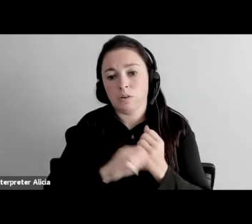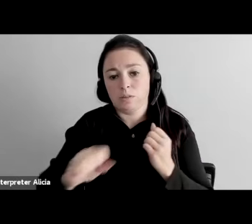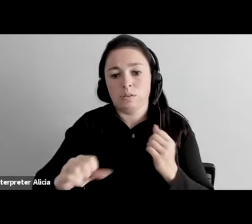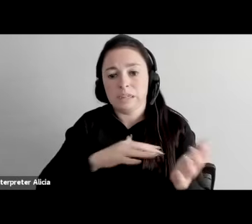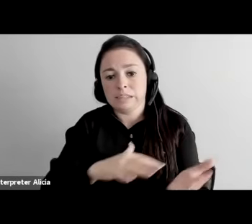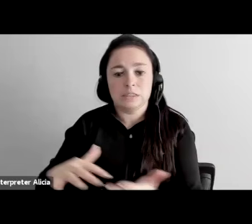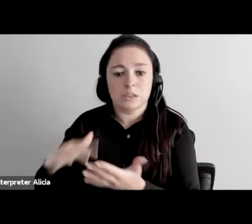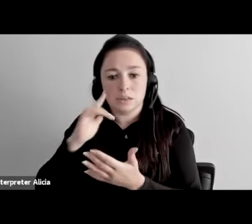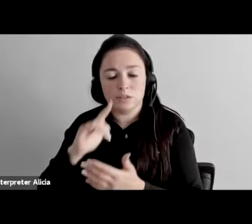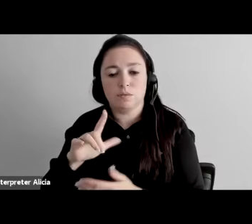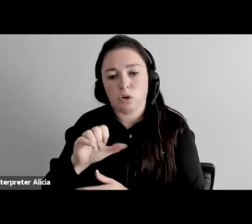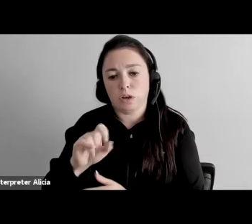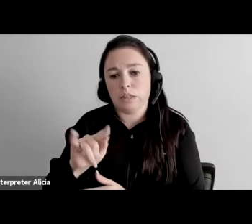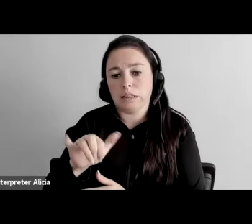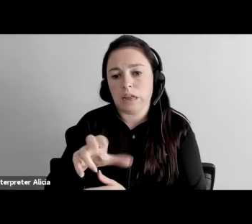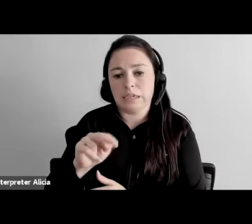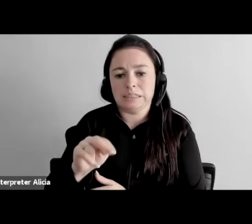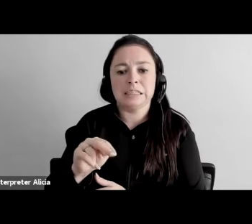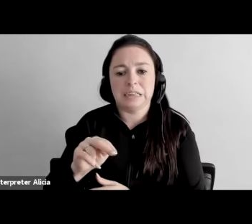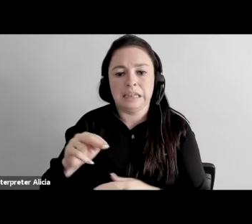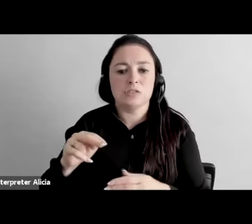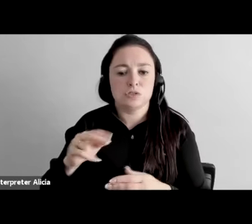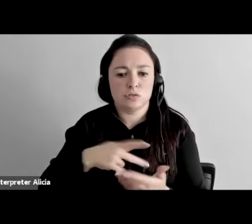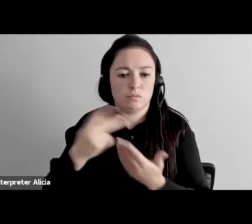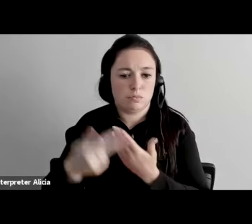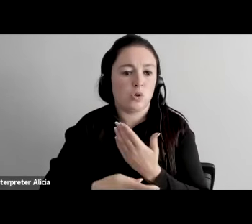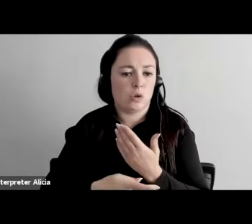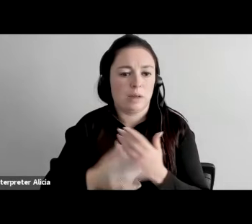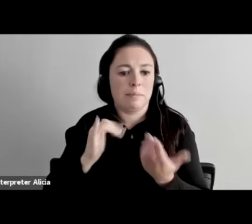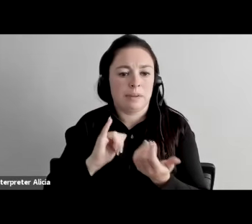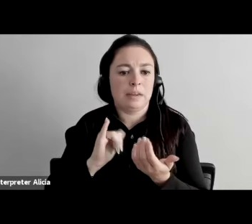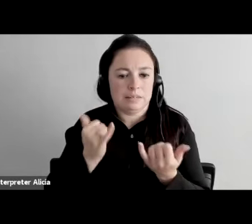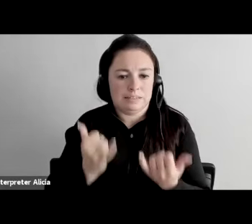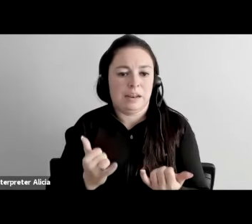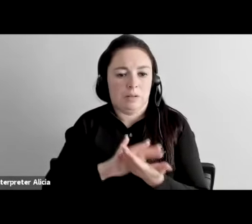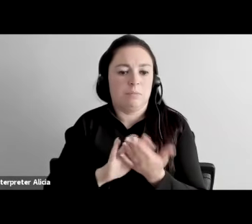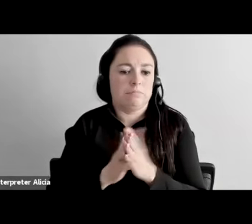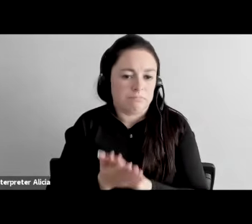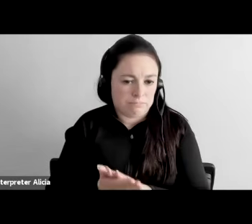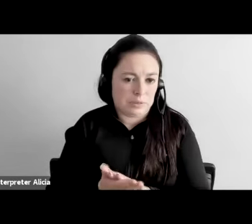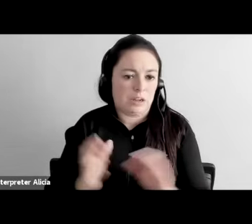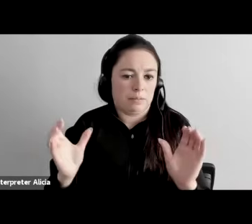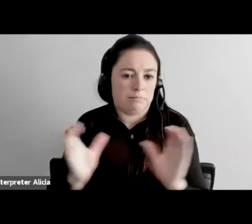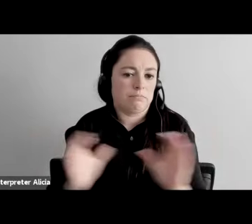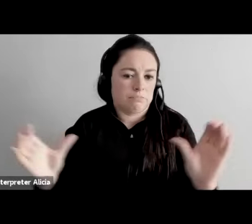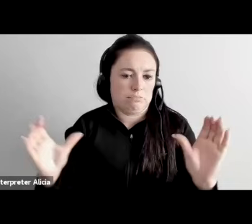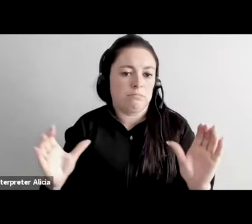Certified Lactation Consultant, or IBCLC. And she specializes